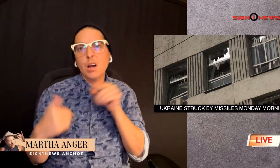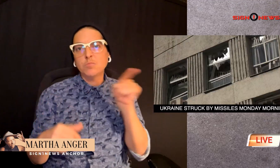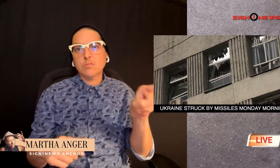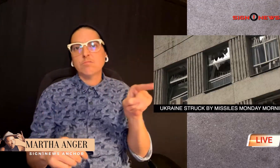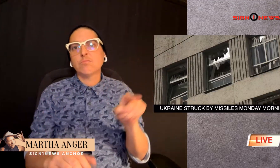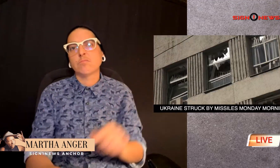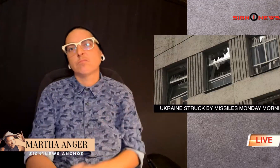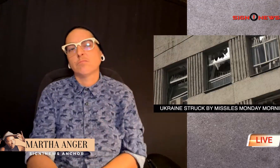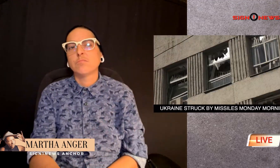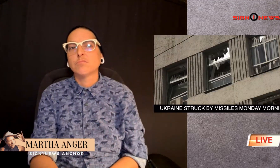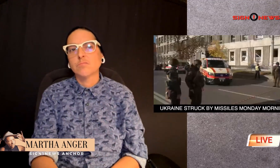were responsible.